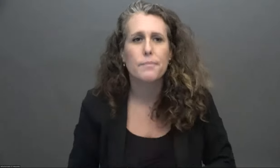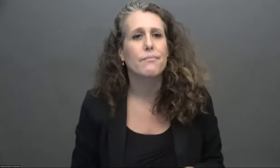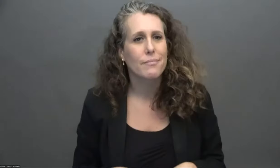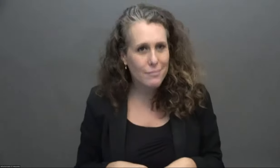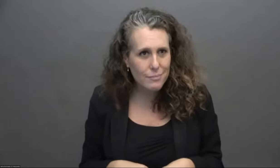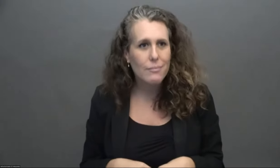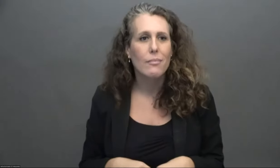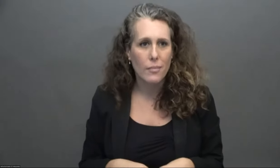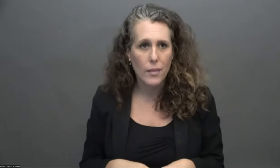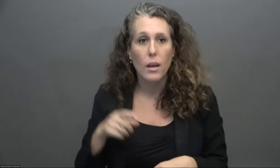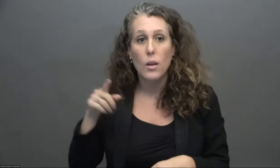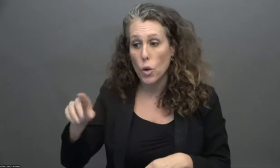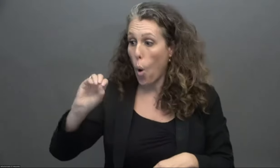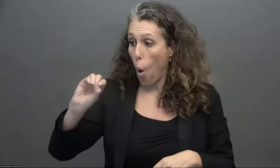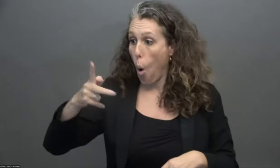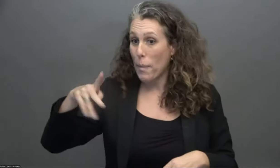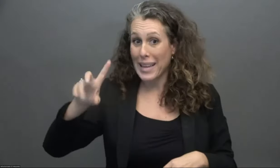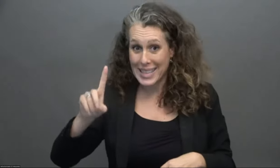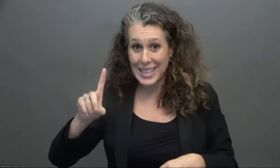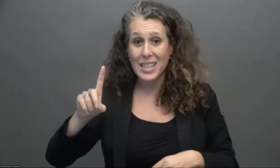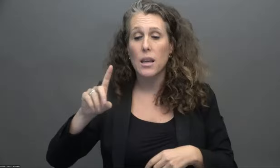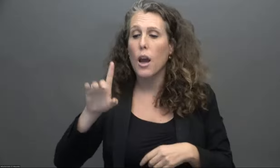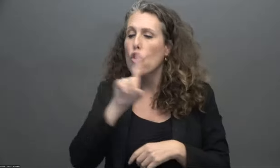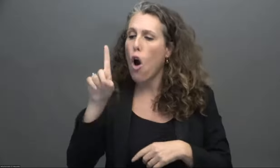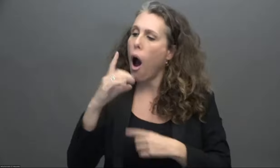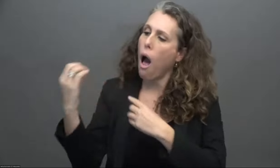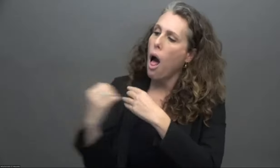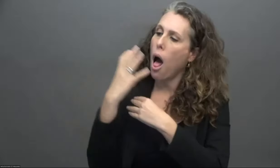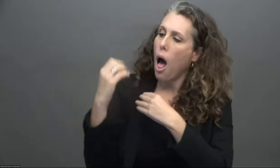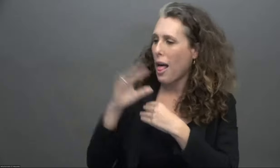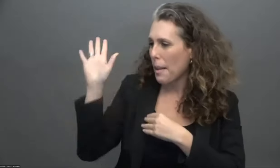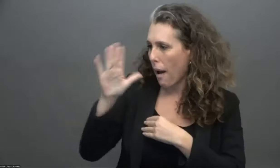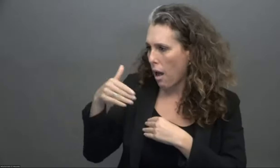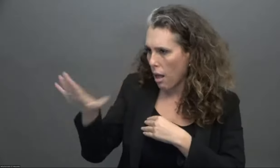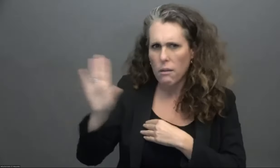of organizations of persons with disability delivers the impact.